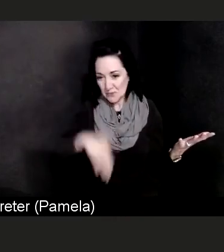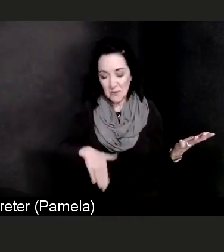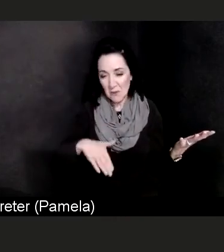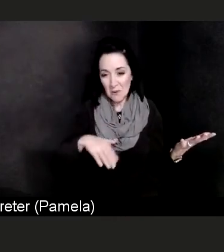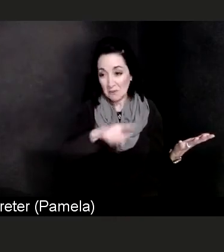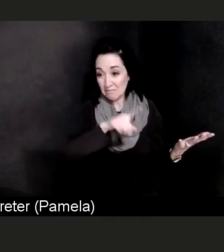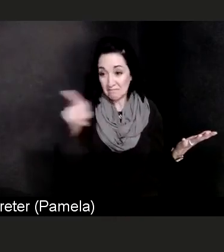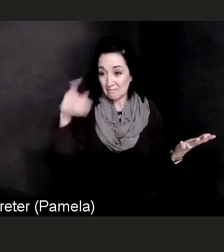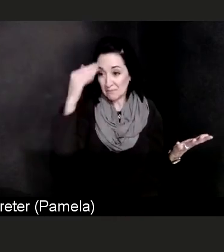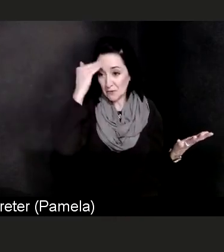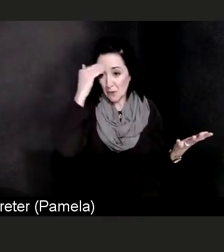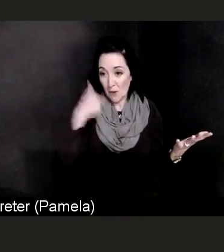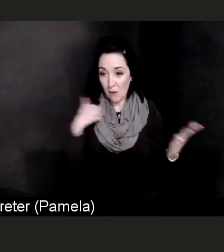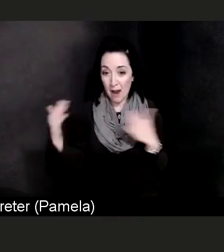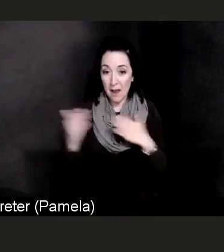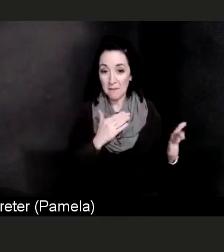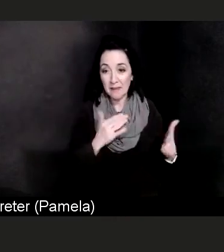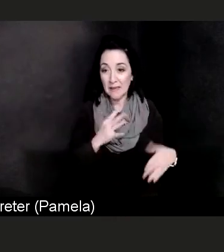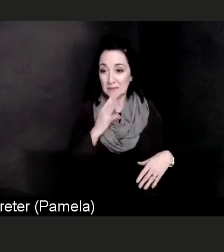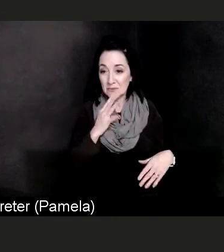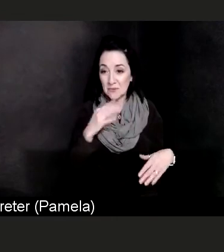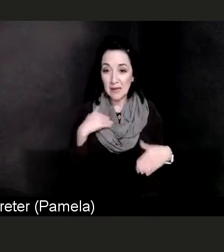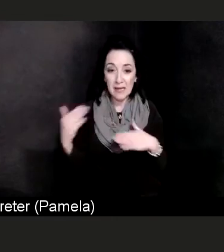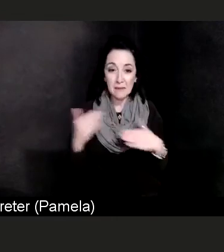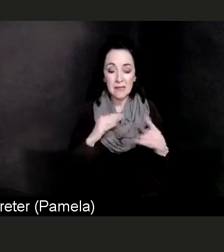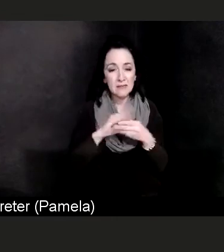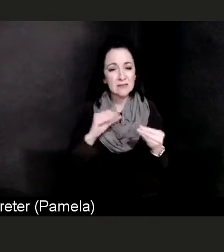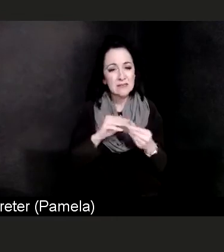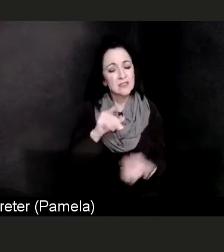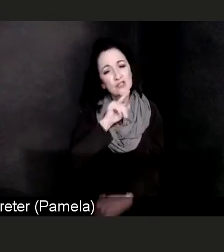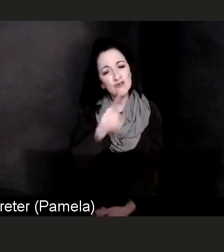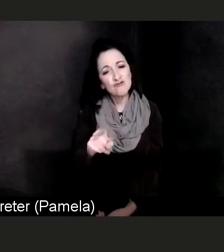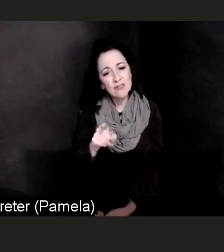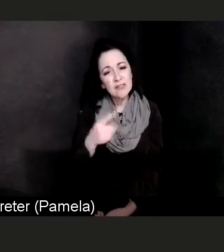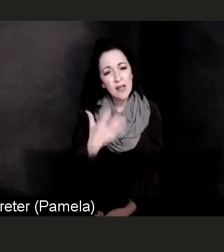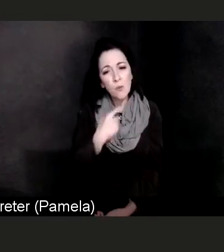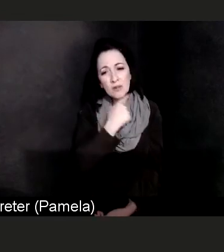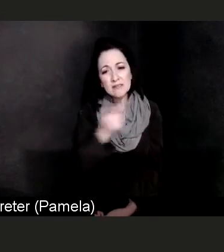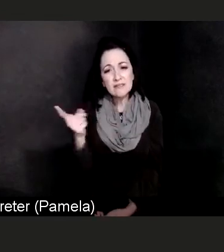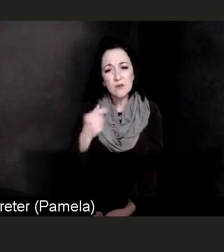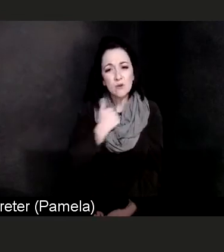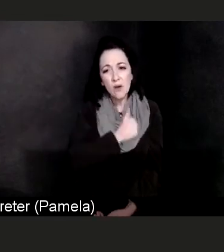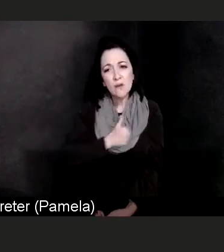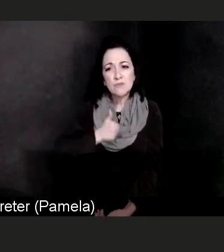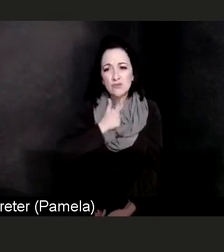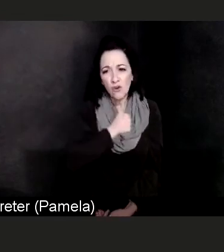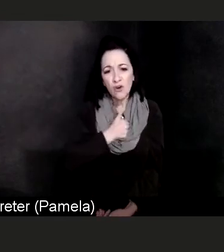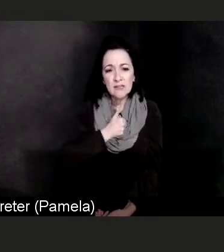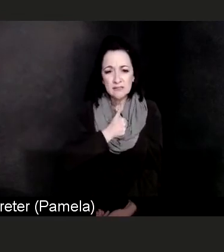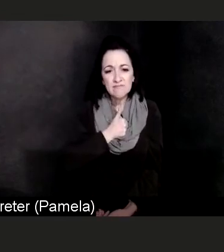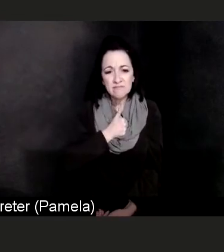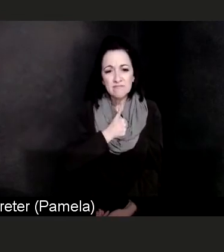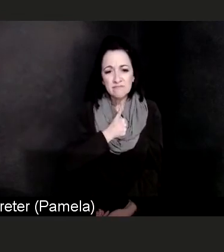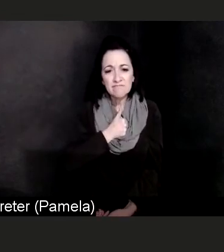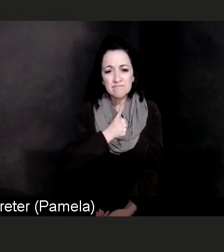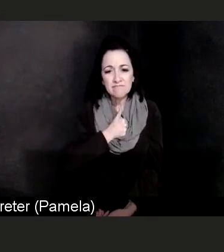On behalf of everybody, I'm sorry. I'm sorry that everybody here is going through such a hard time.